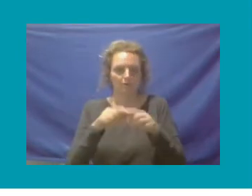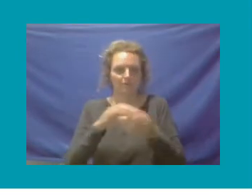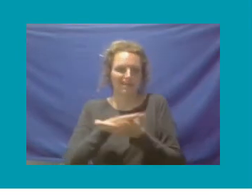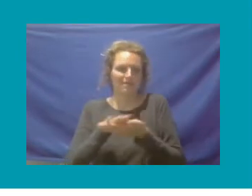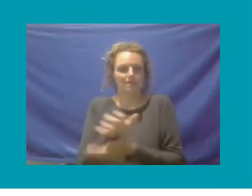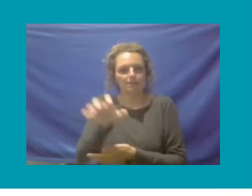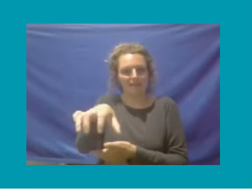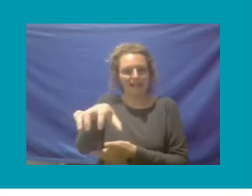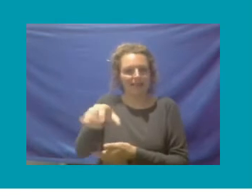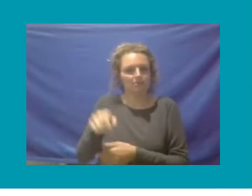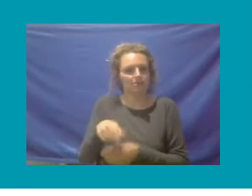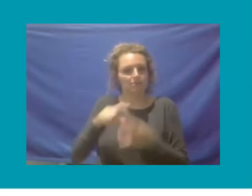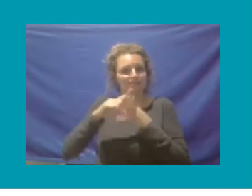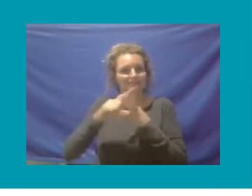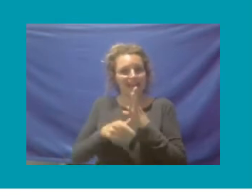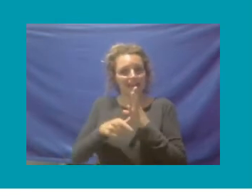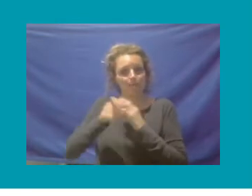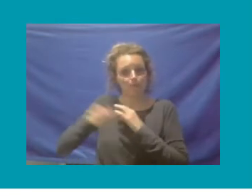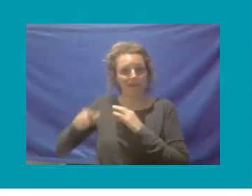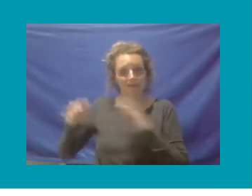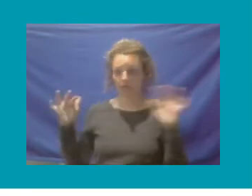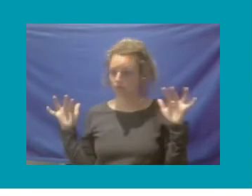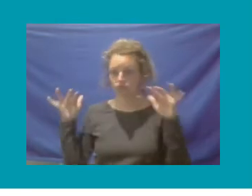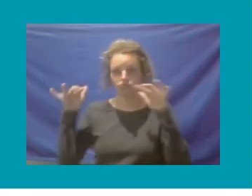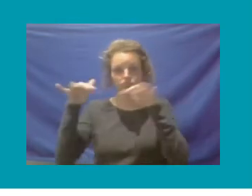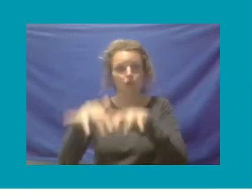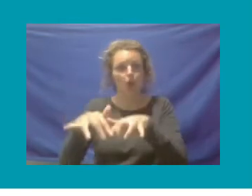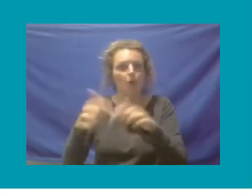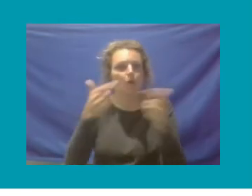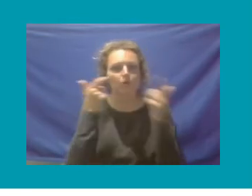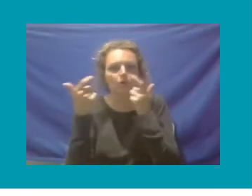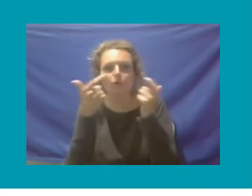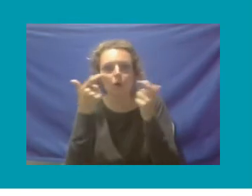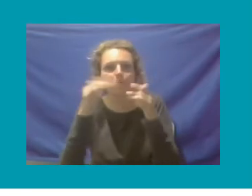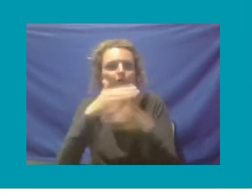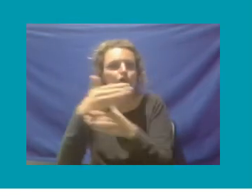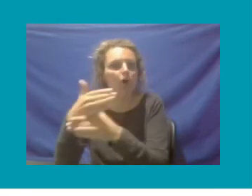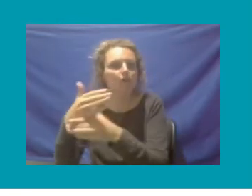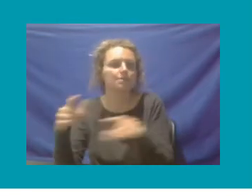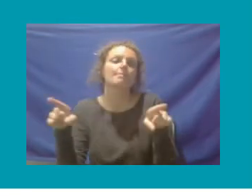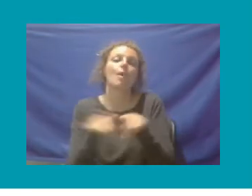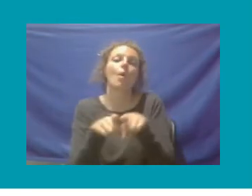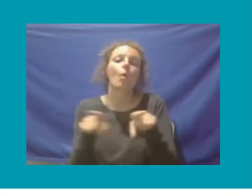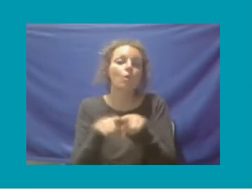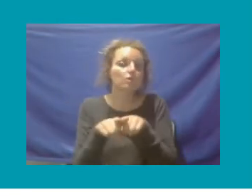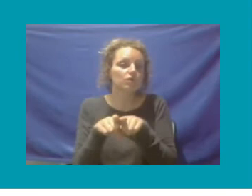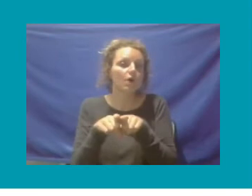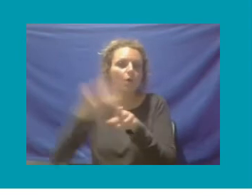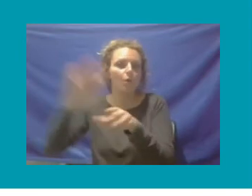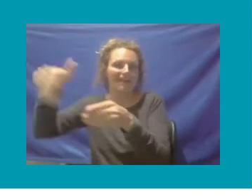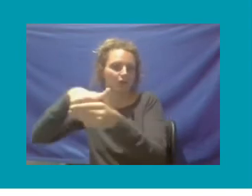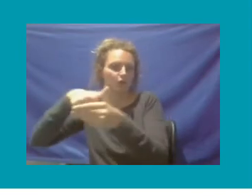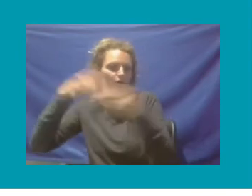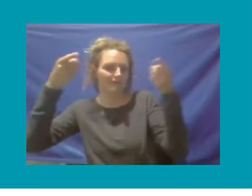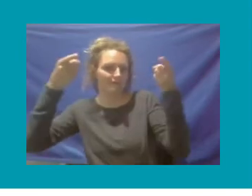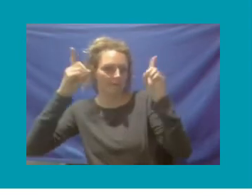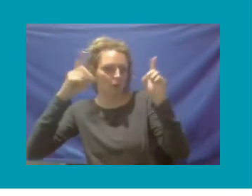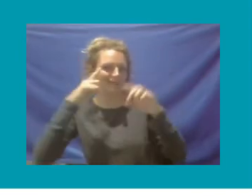And it's where inclusive employers can go and look for talented disabled candidates. And that started 10 years ago. And what we realised very.